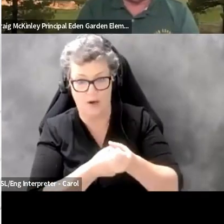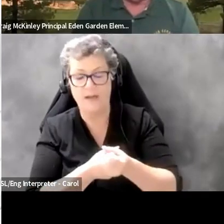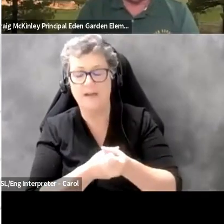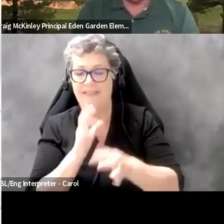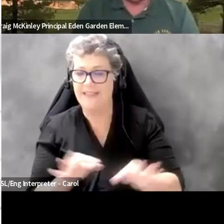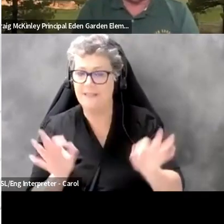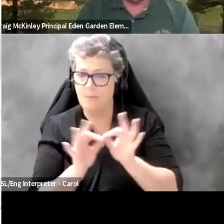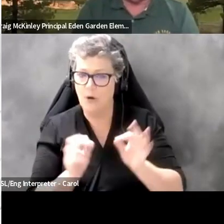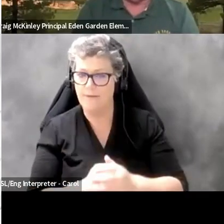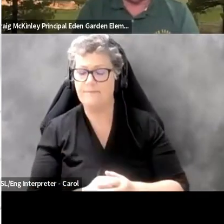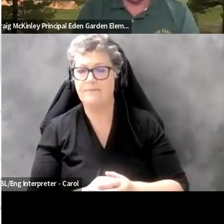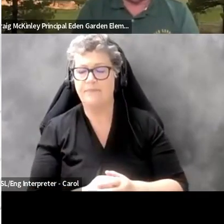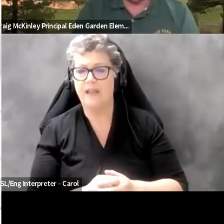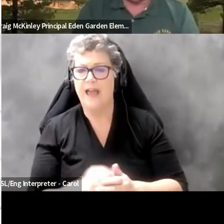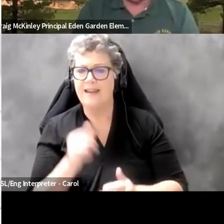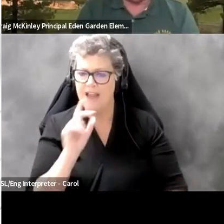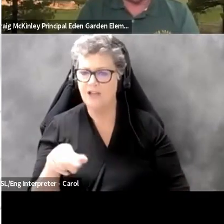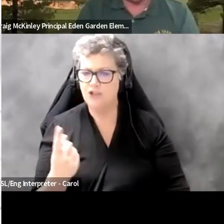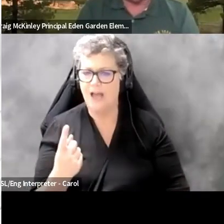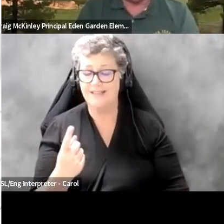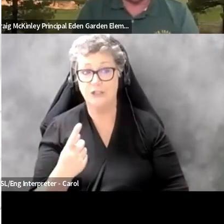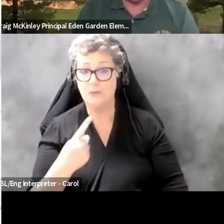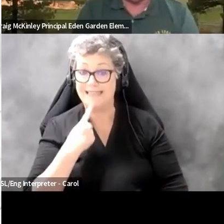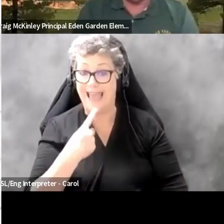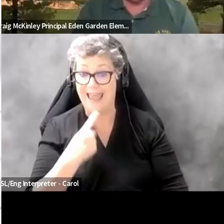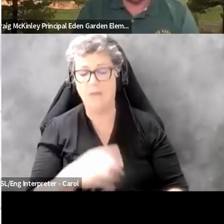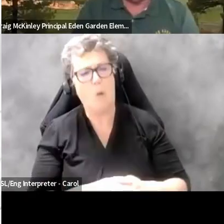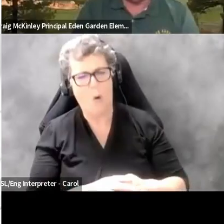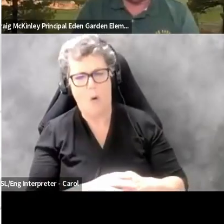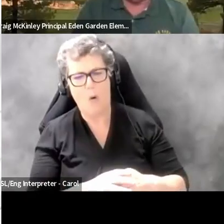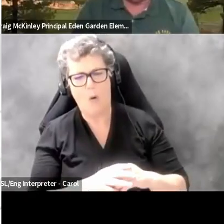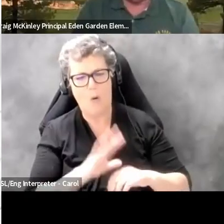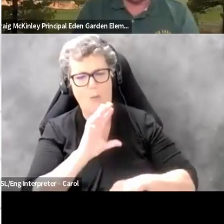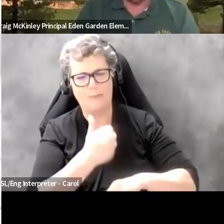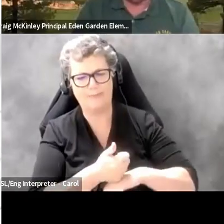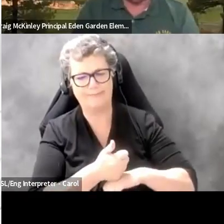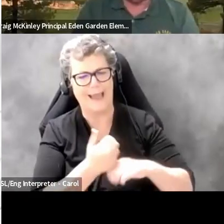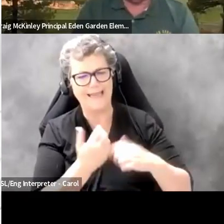And it's important not just to say that play-based learning is important and we need to allow play